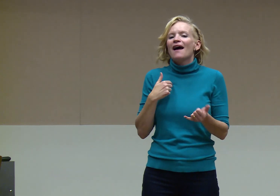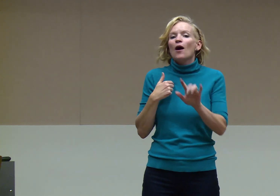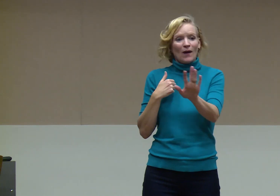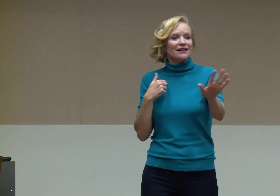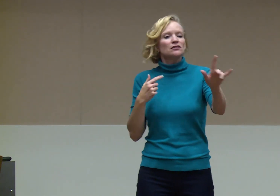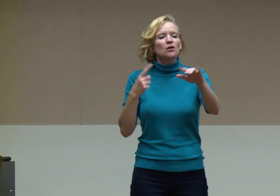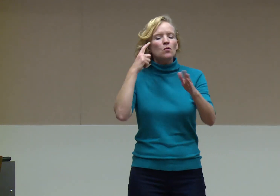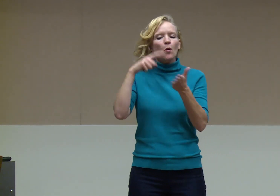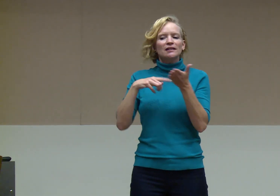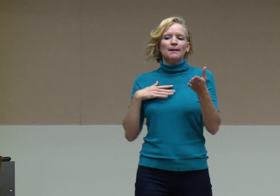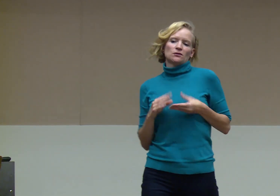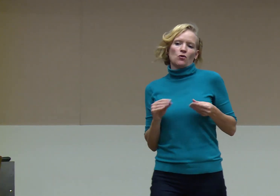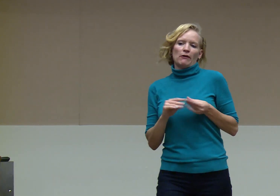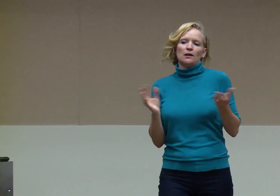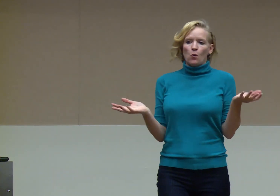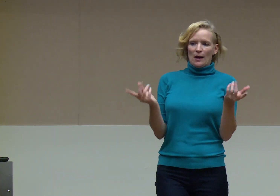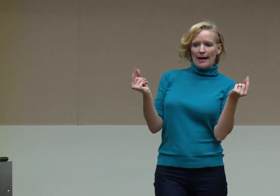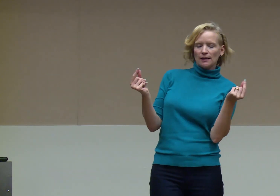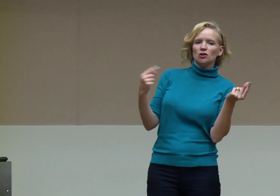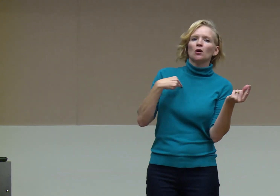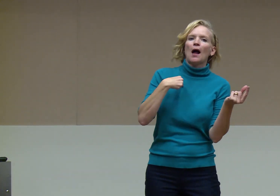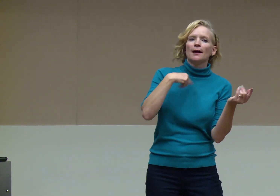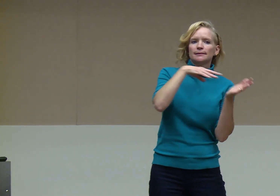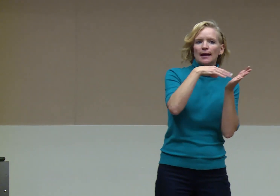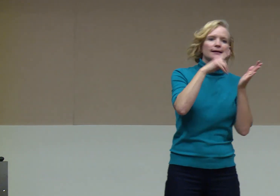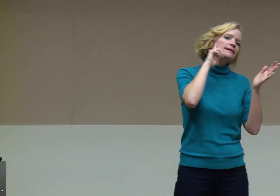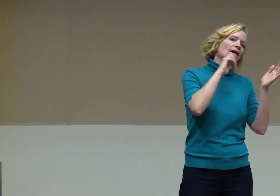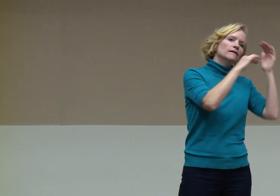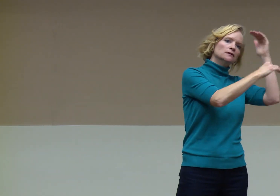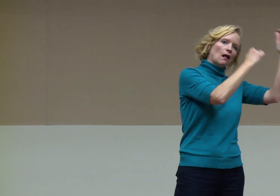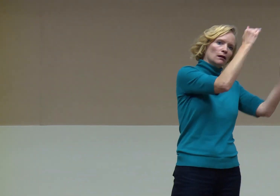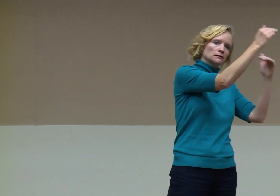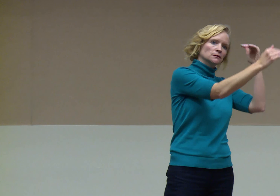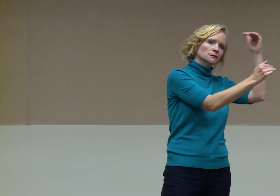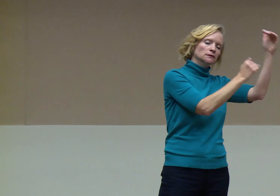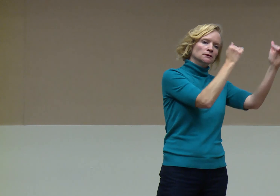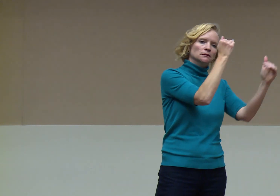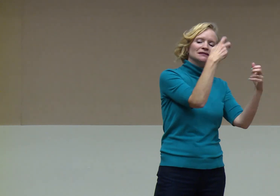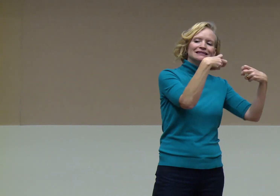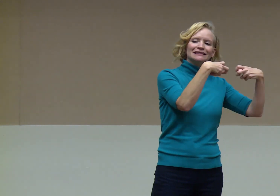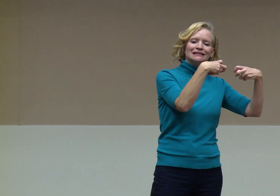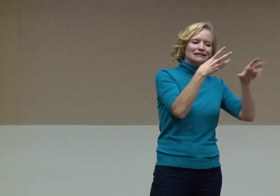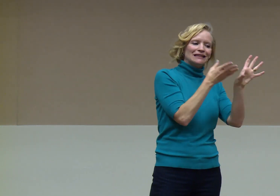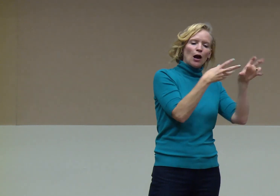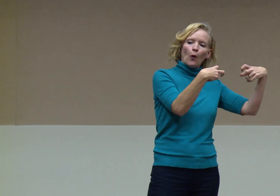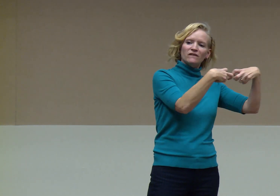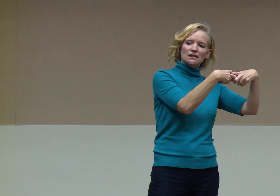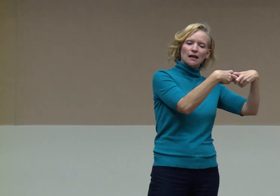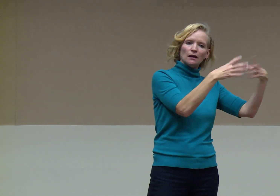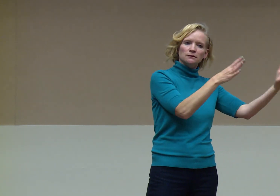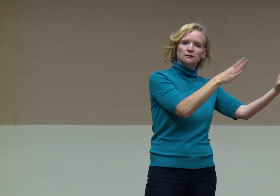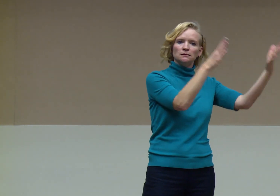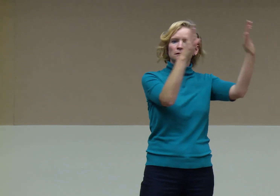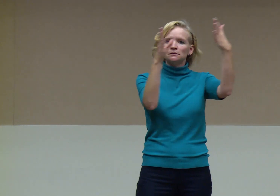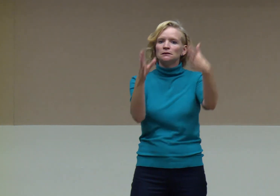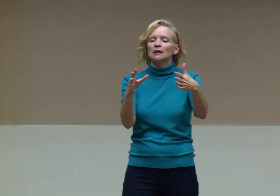well, what did you learn from my story? I studied deaf adults. I learned about psychophysics.